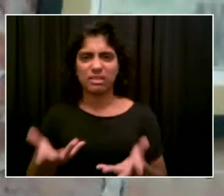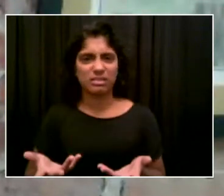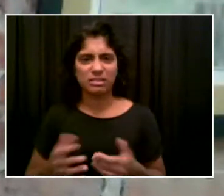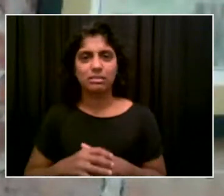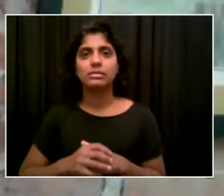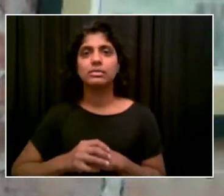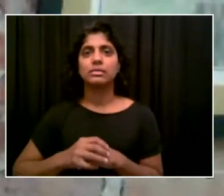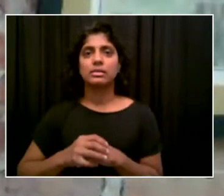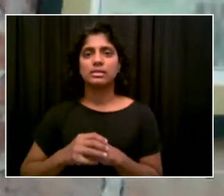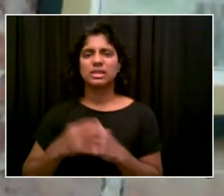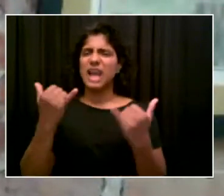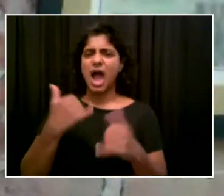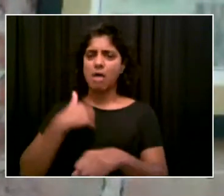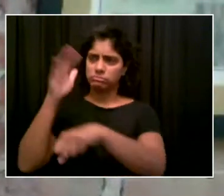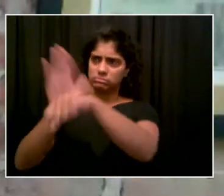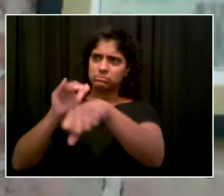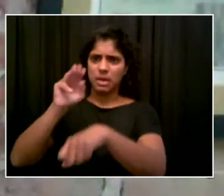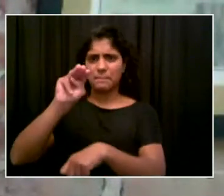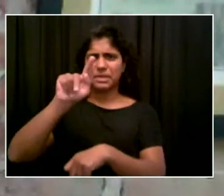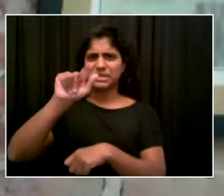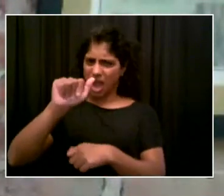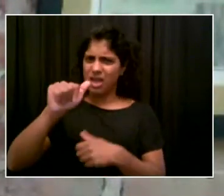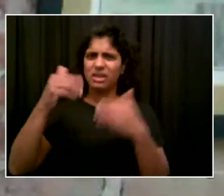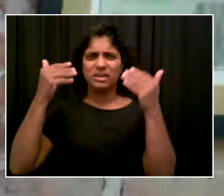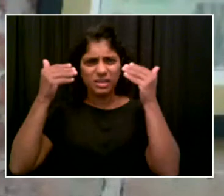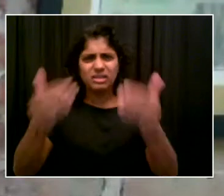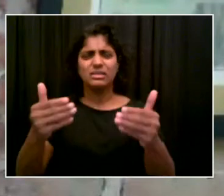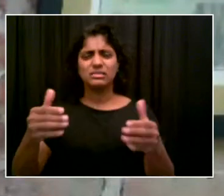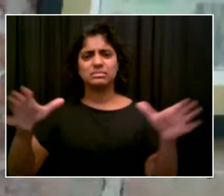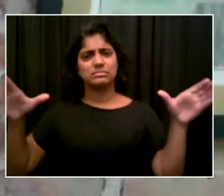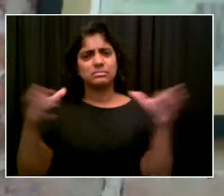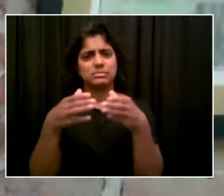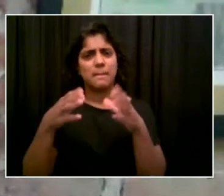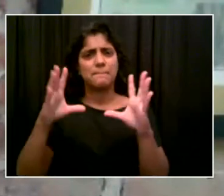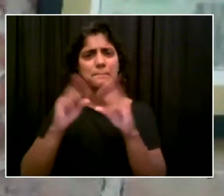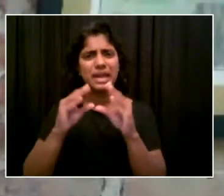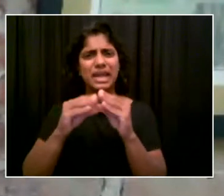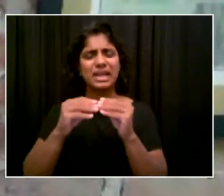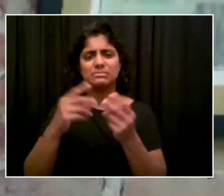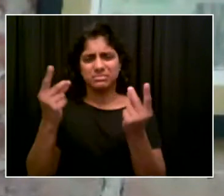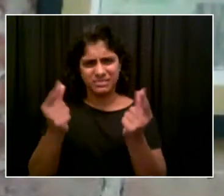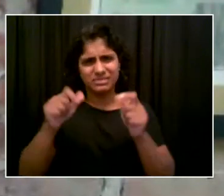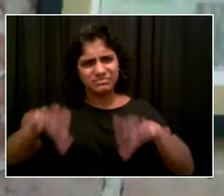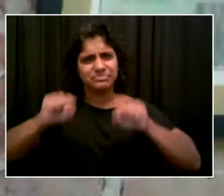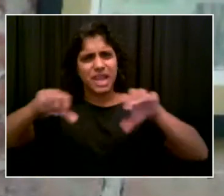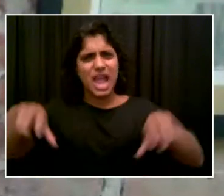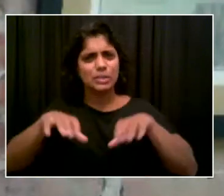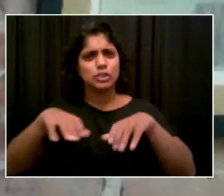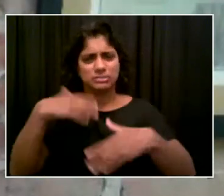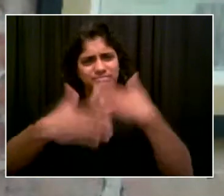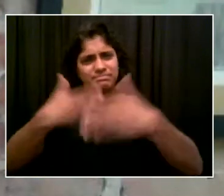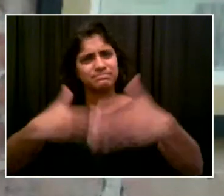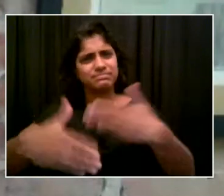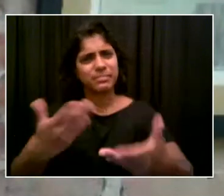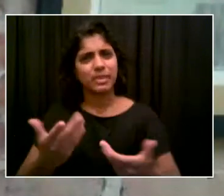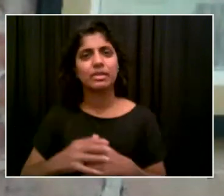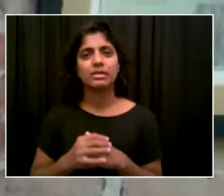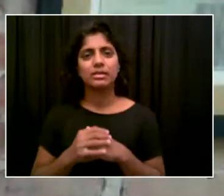MAKE SURE THE MTA MEETS WE NEED TO